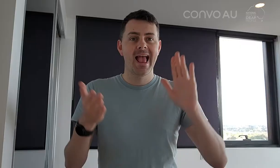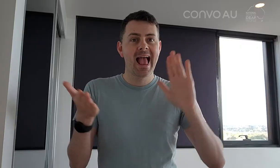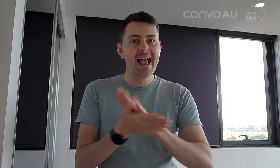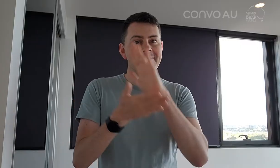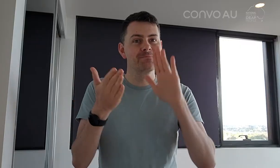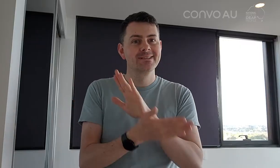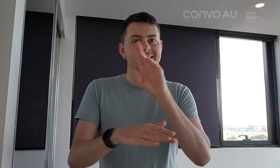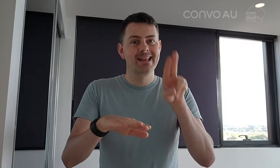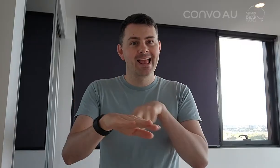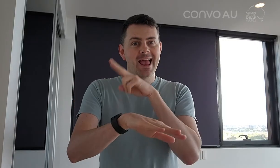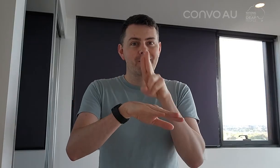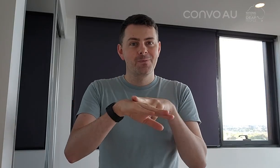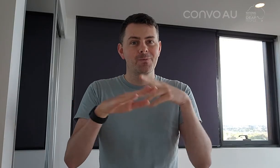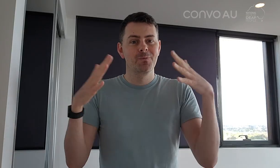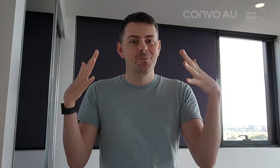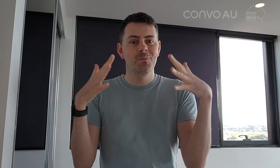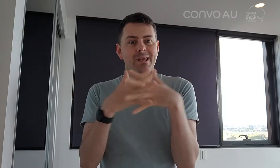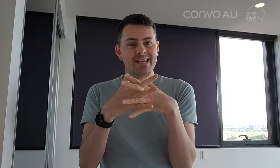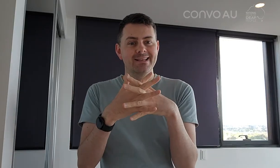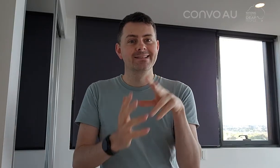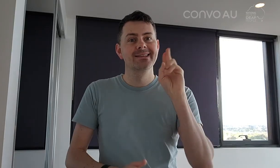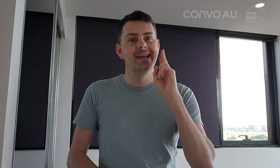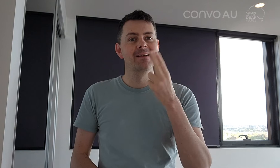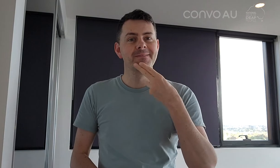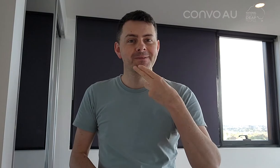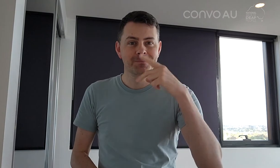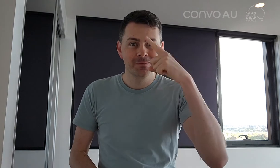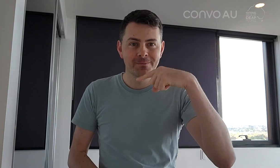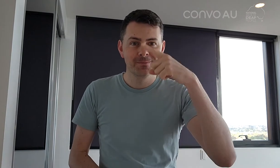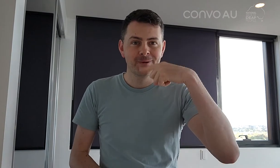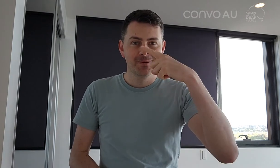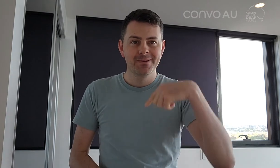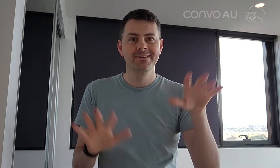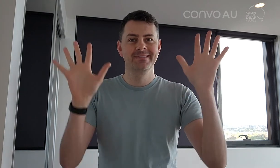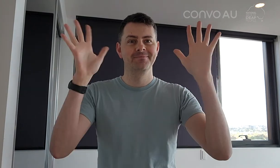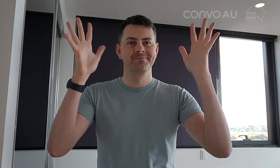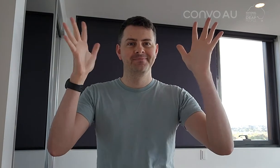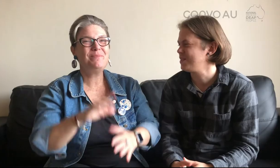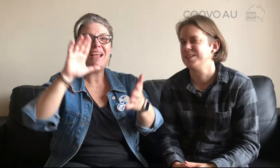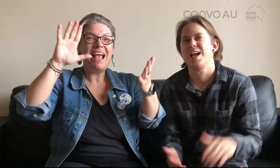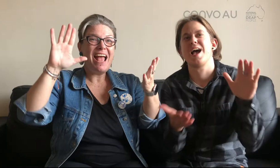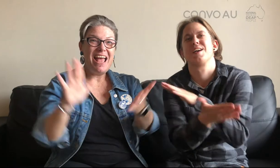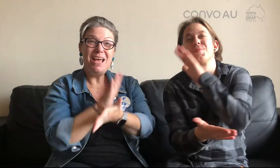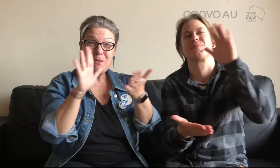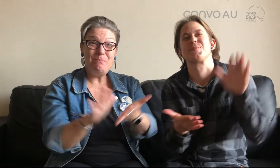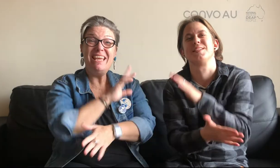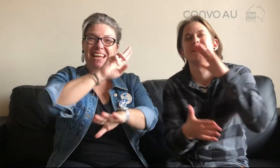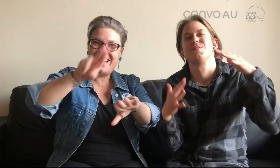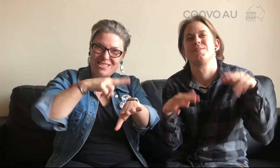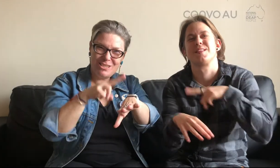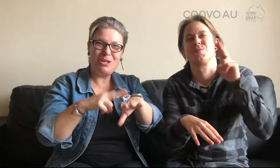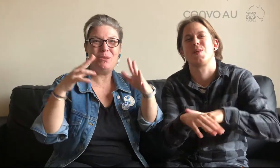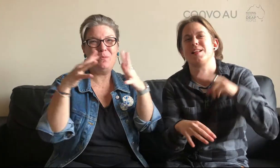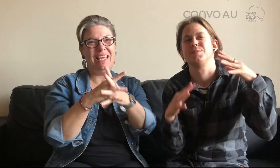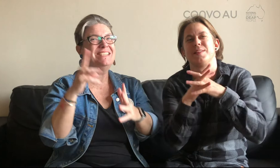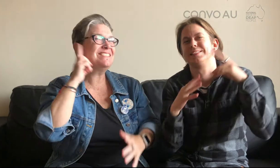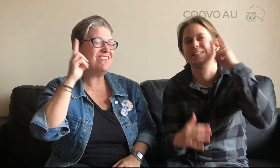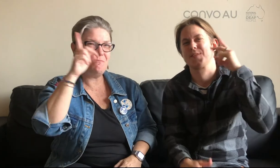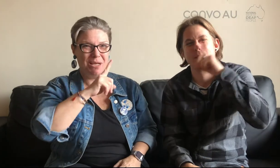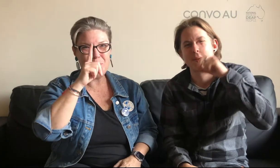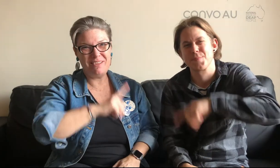Happy National Week of Deaf People!